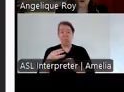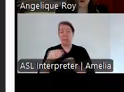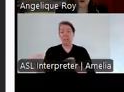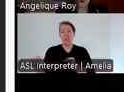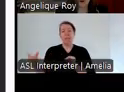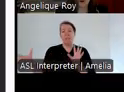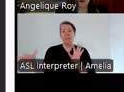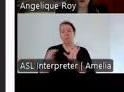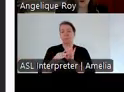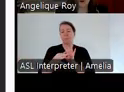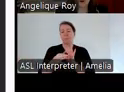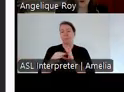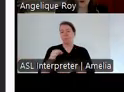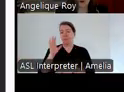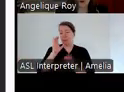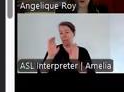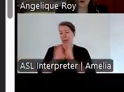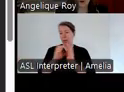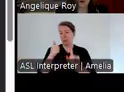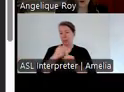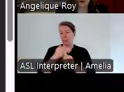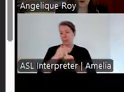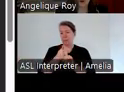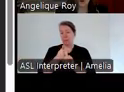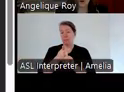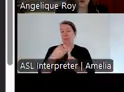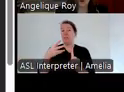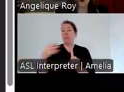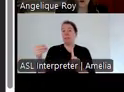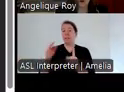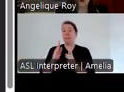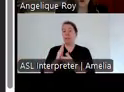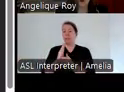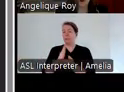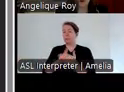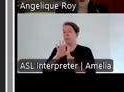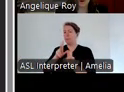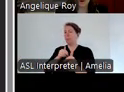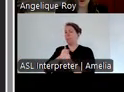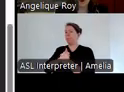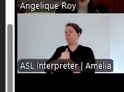And this document does also include some scope background notes, in case that's helpful,